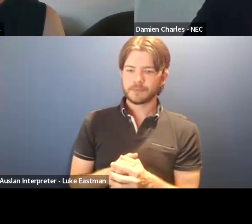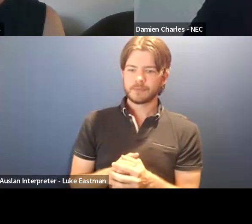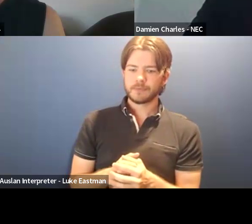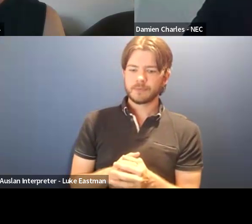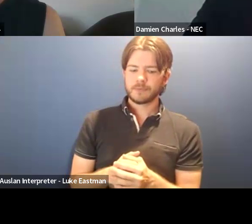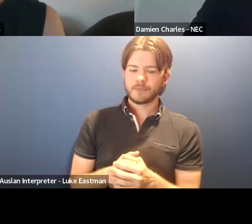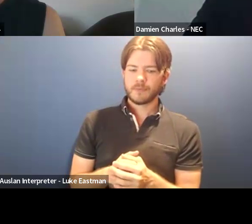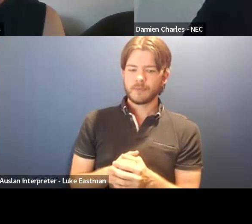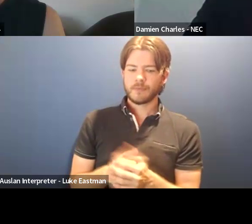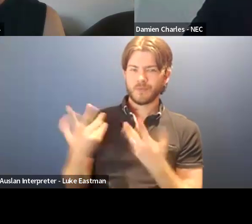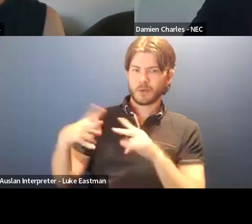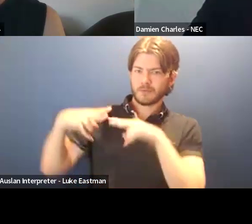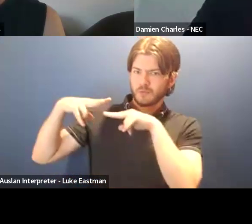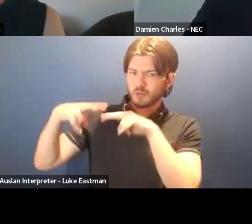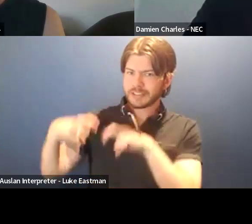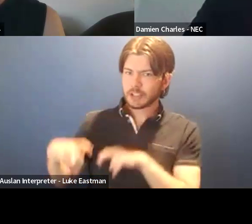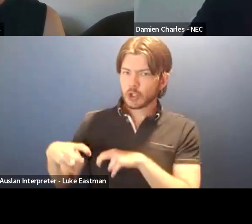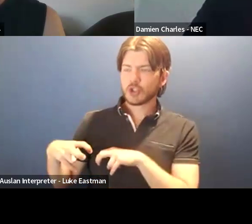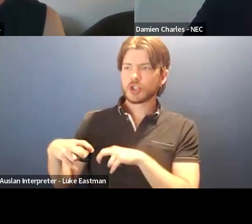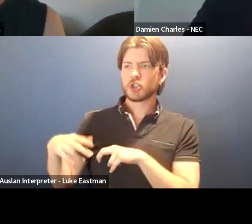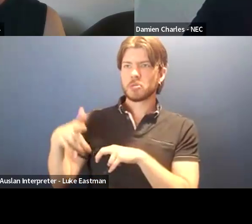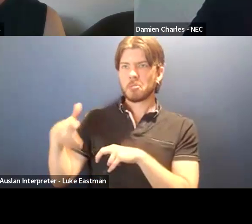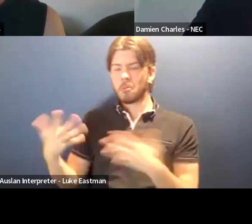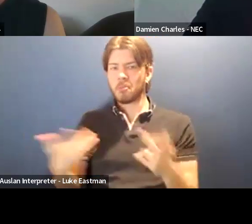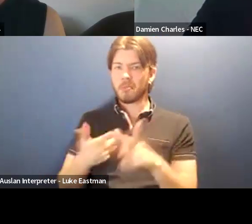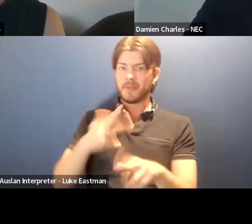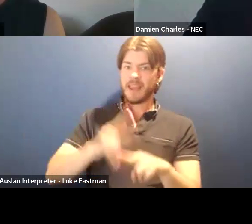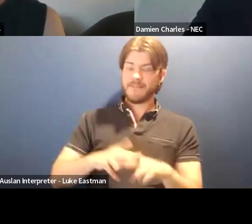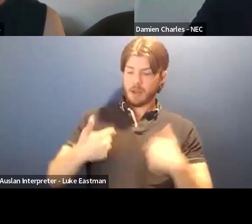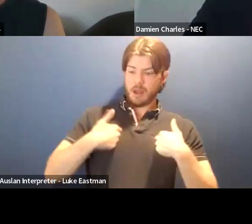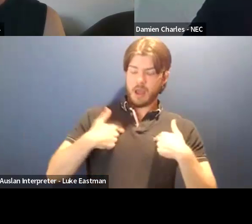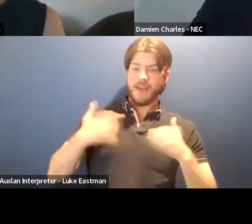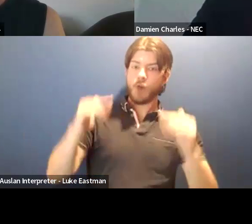know what's the impact of low